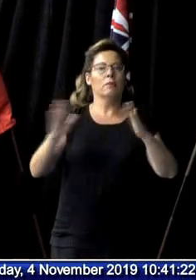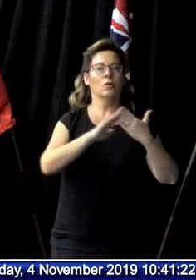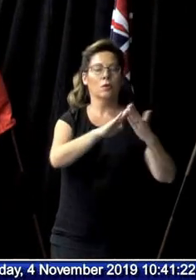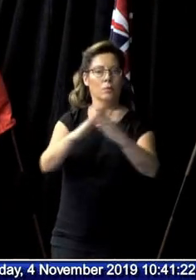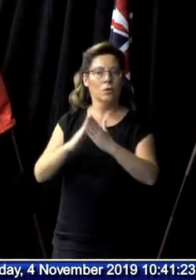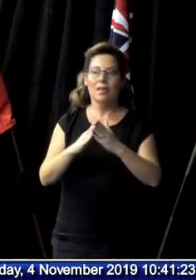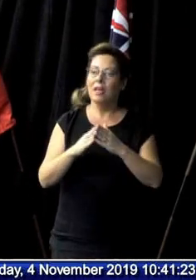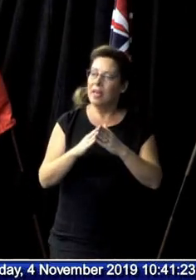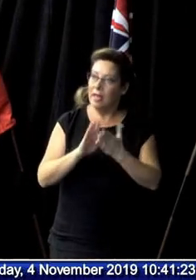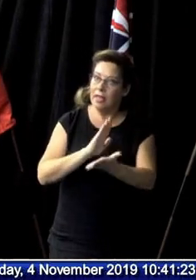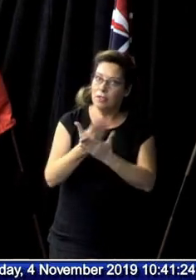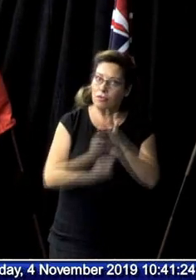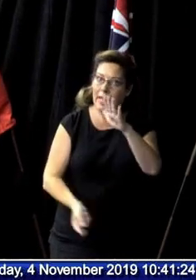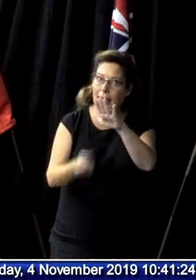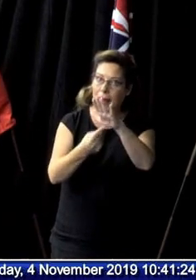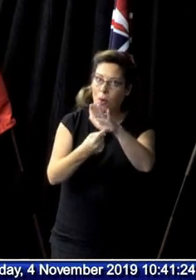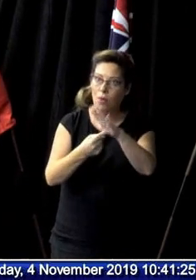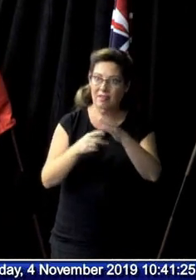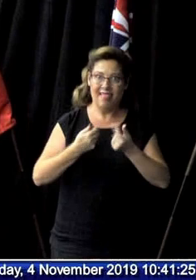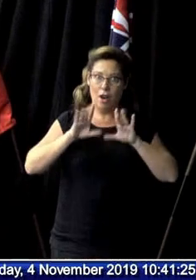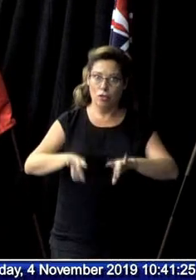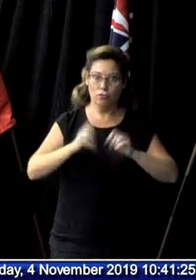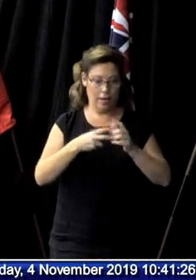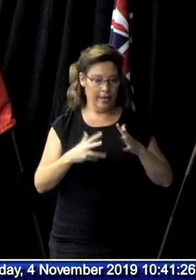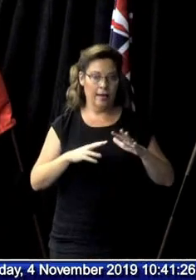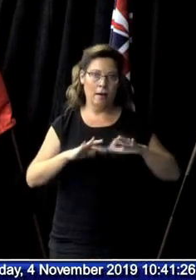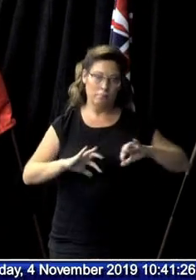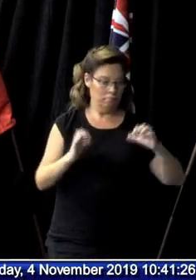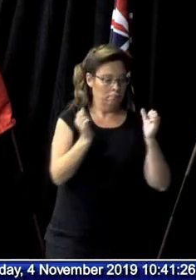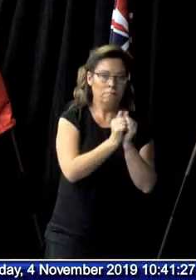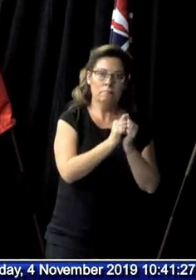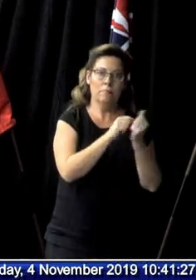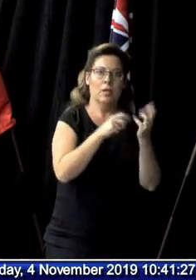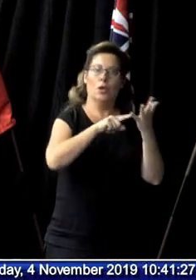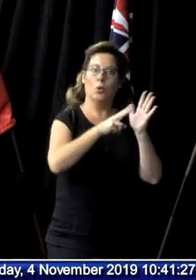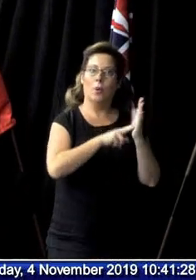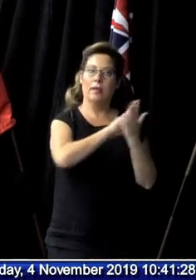even if ratified by Australia, does not automatically become part of Australian law.